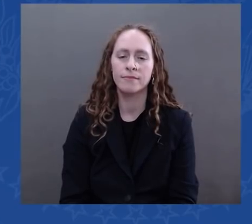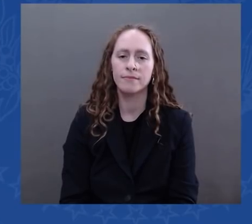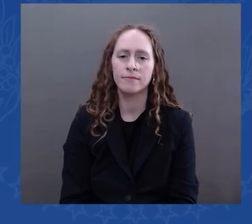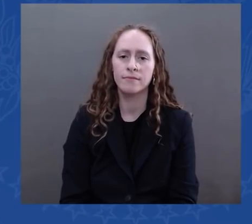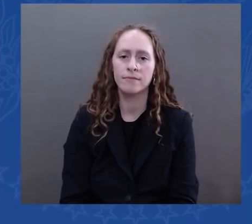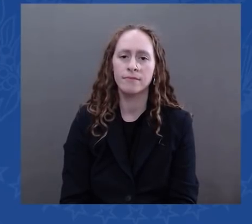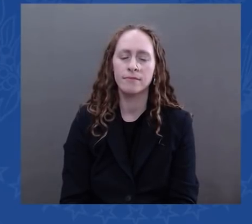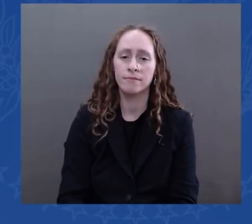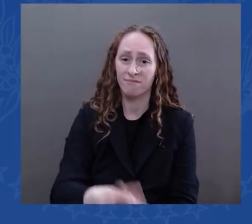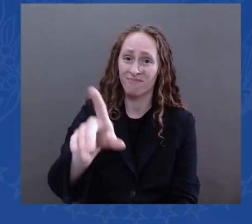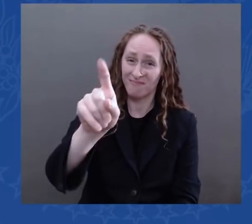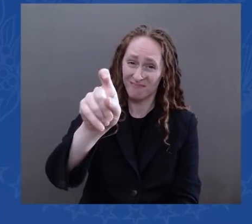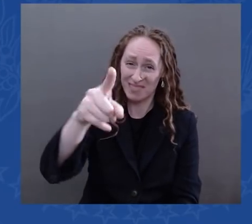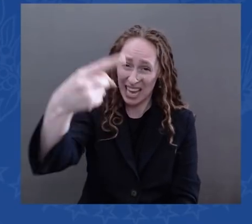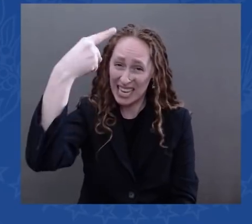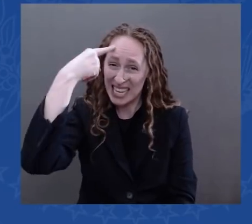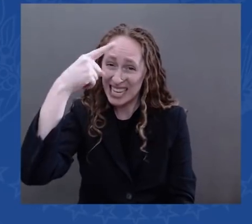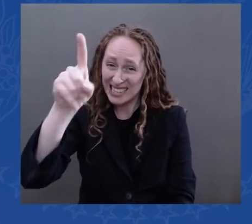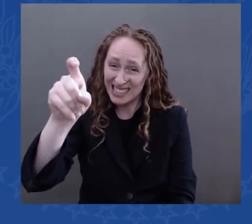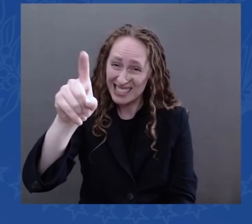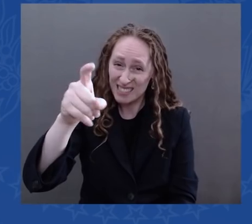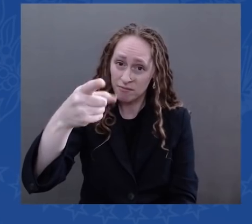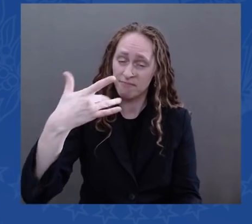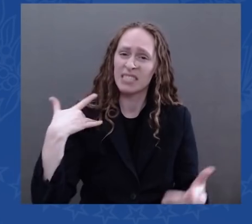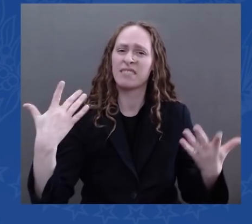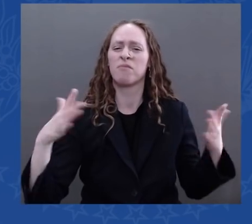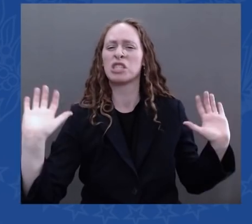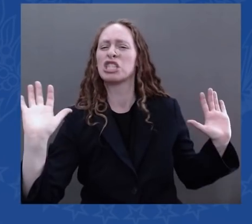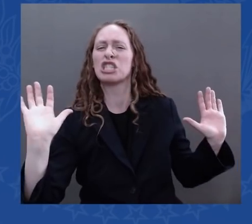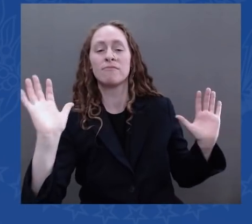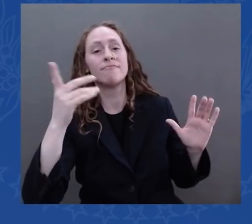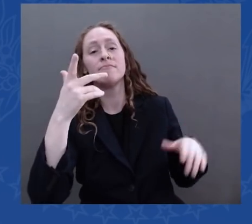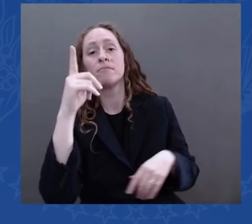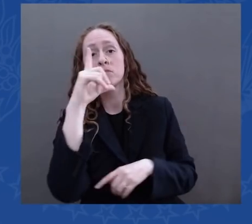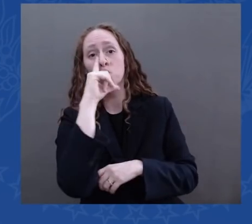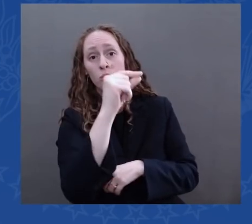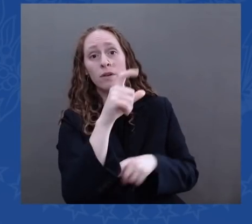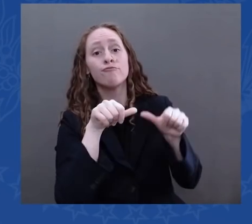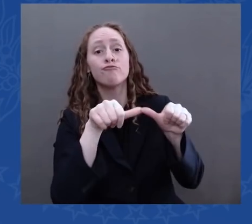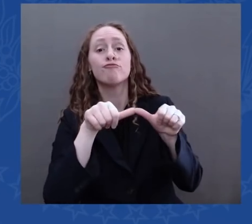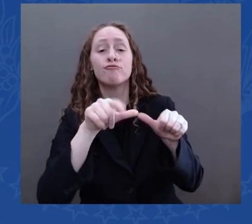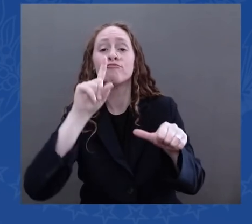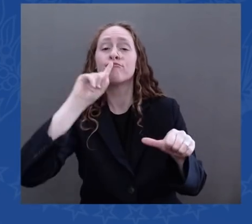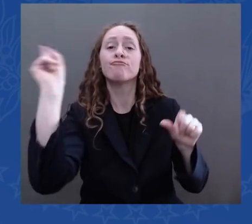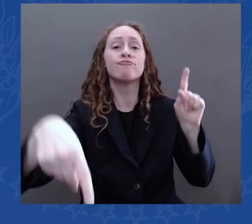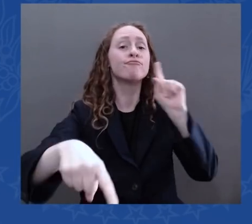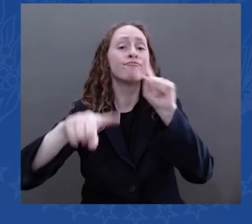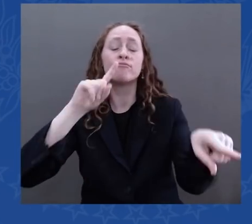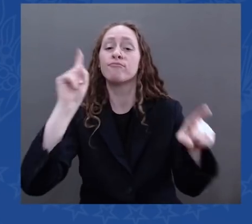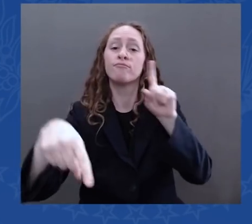Or do you now regret saying that? Because your government has been trying to walk that back. Did your words complicate matters?